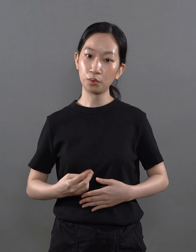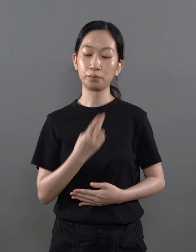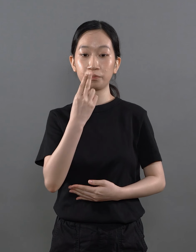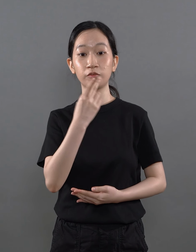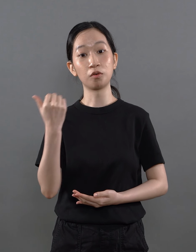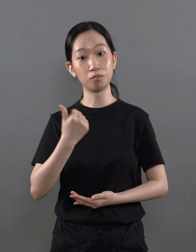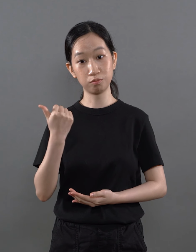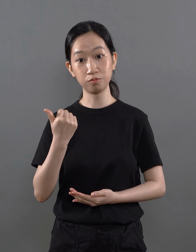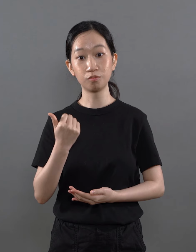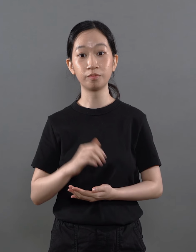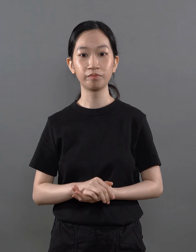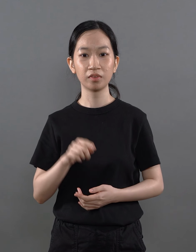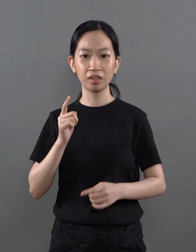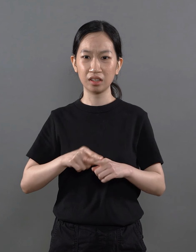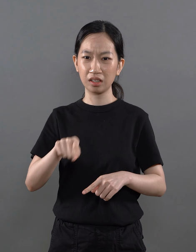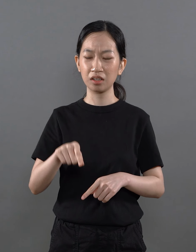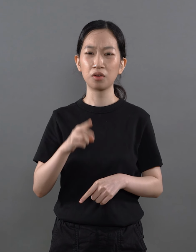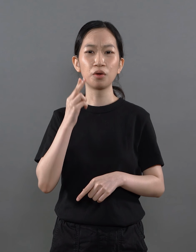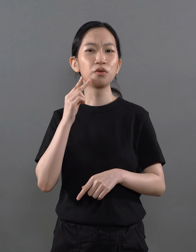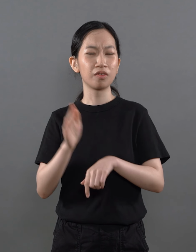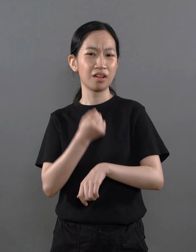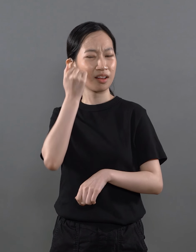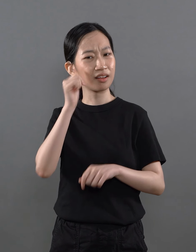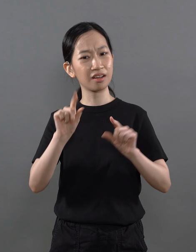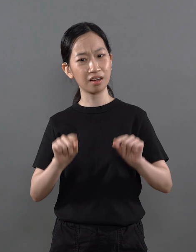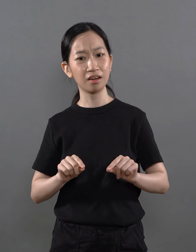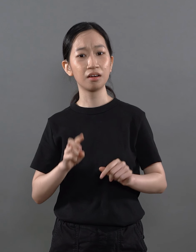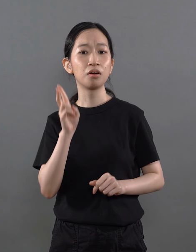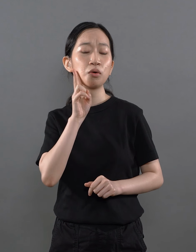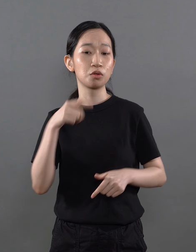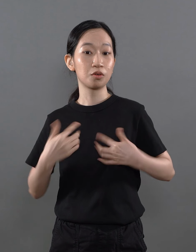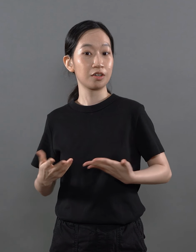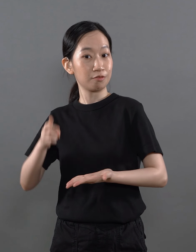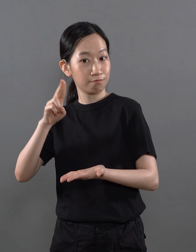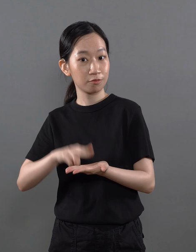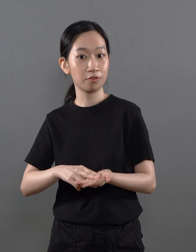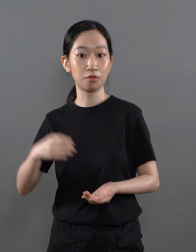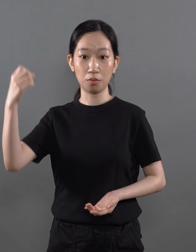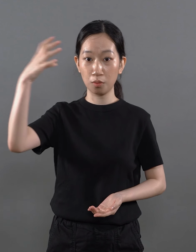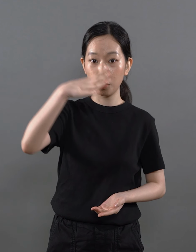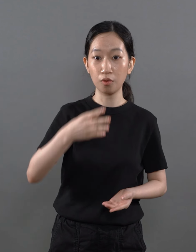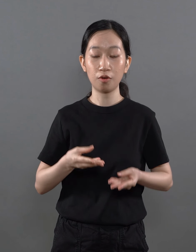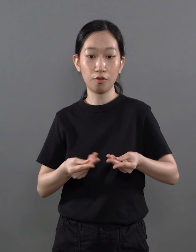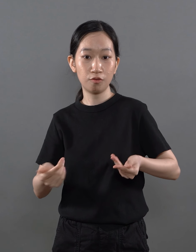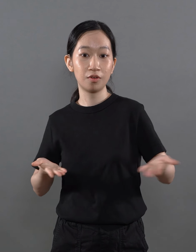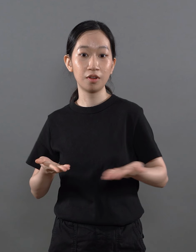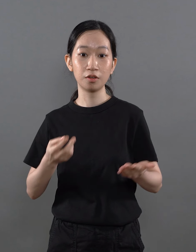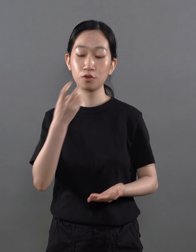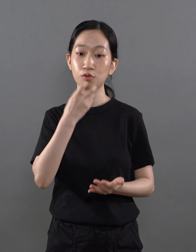engendered by a place that stay with us long after are speaking of an inexplicable connection Like now, I’d believe that the ritual that burns offerings into light and ashes